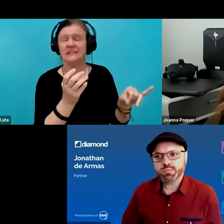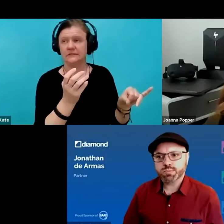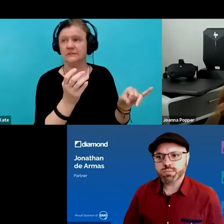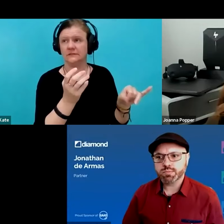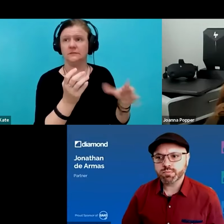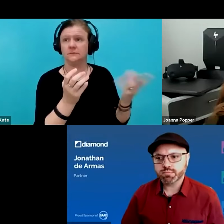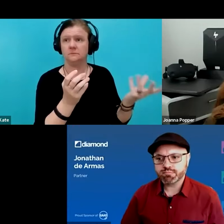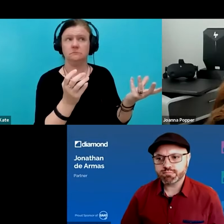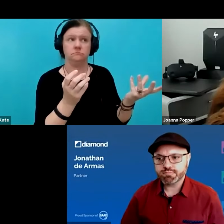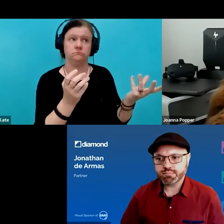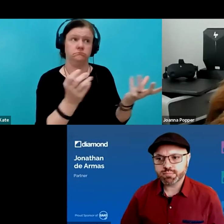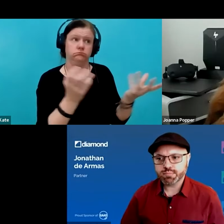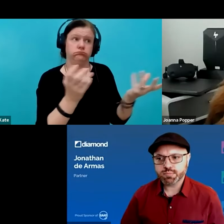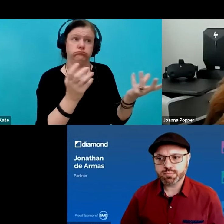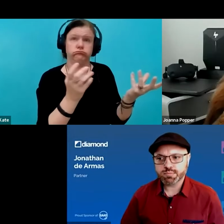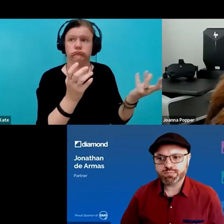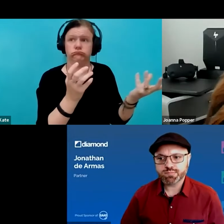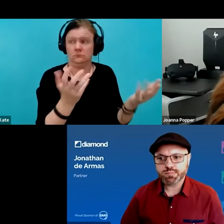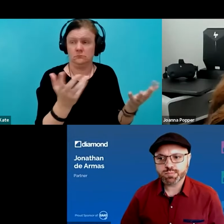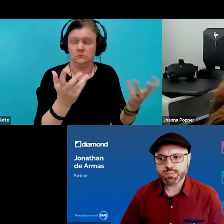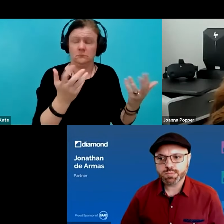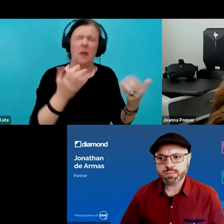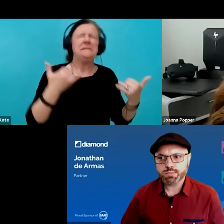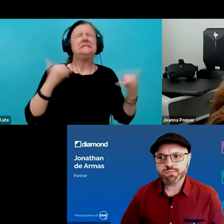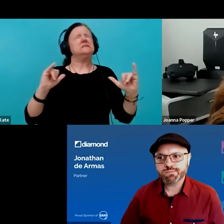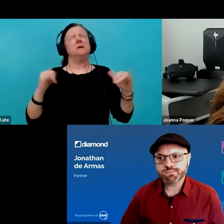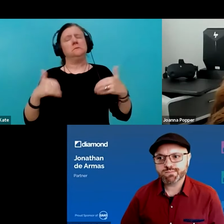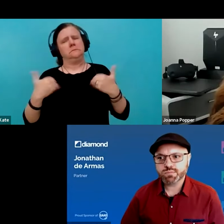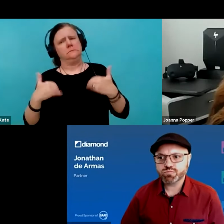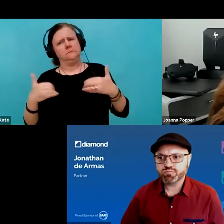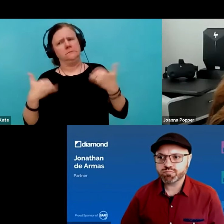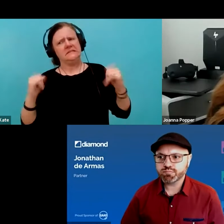Joanna Popper: That's a pretty still pretty in the earliest stage, but,